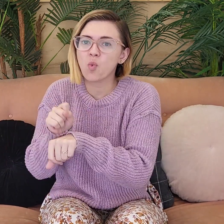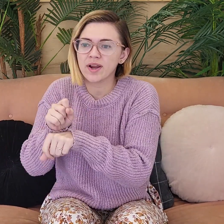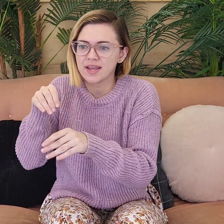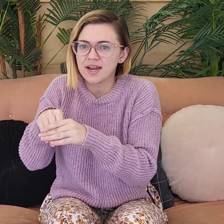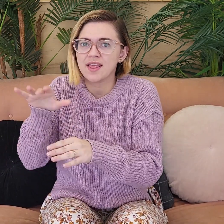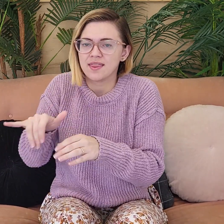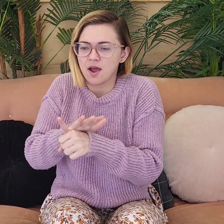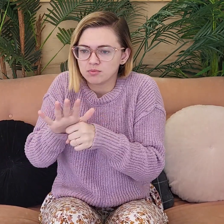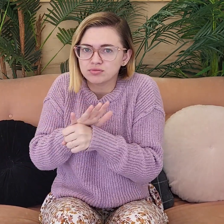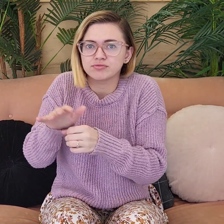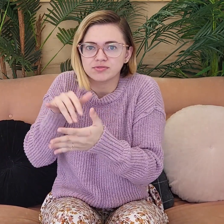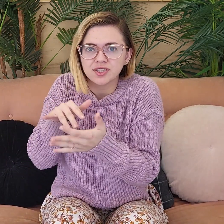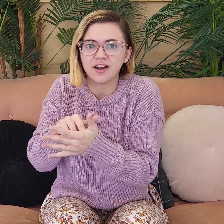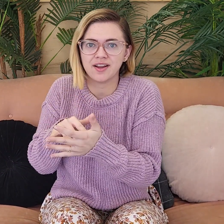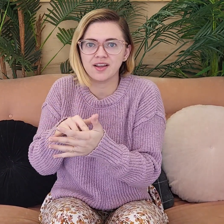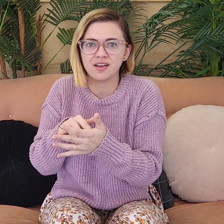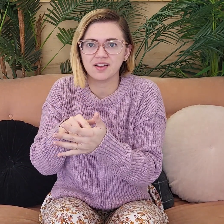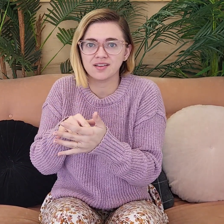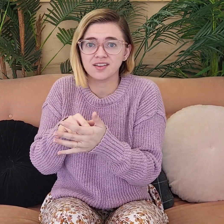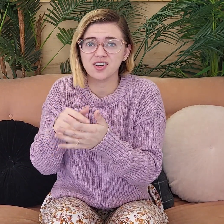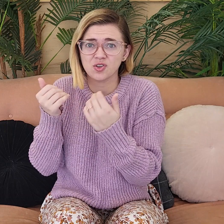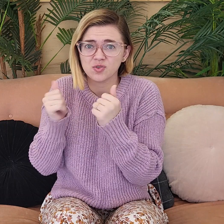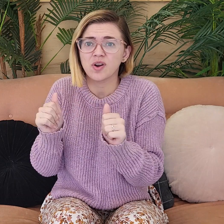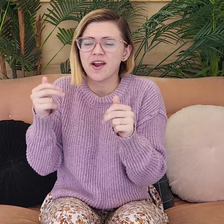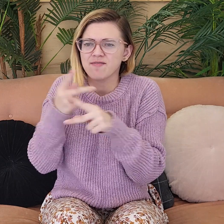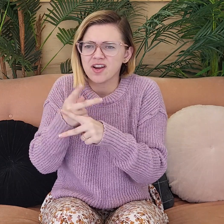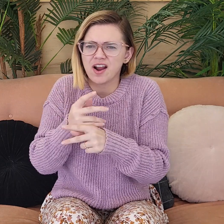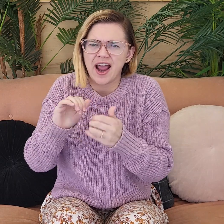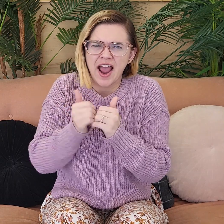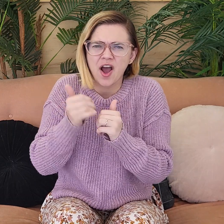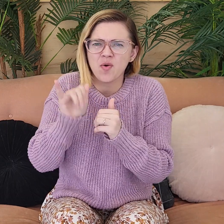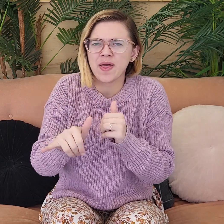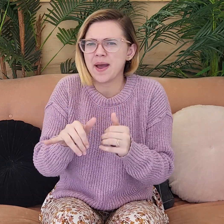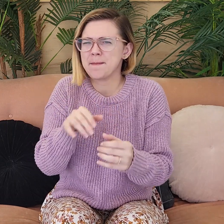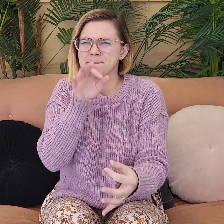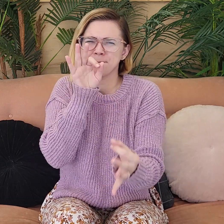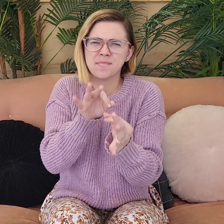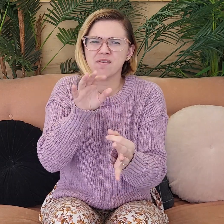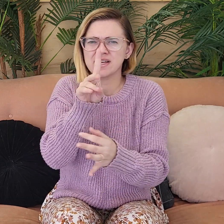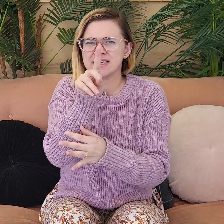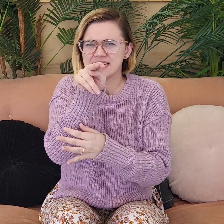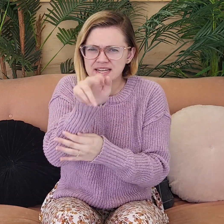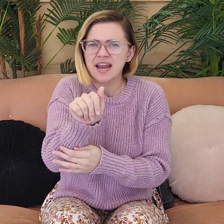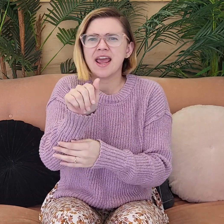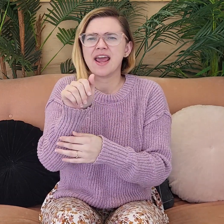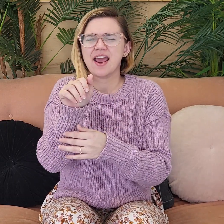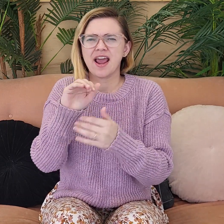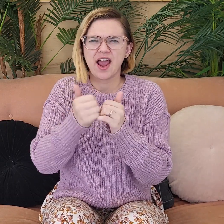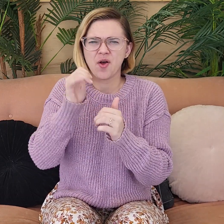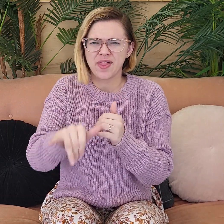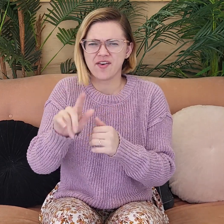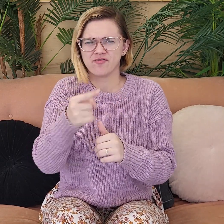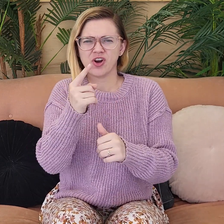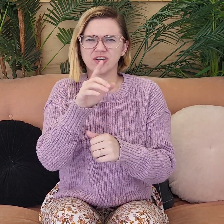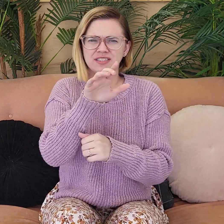scientists who have been working in that field of study. And trying to figure out how that perfect DNA could